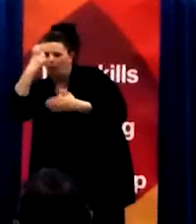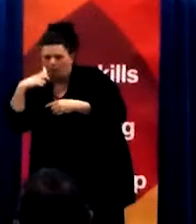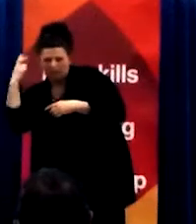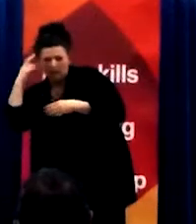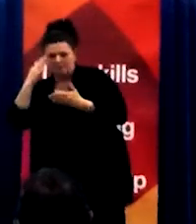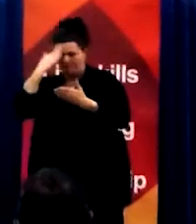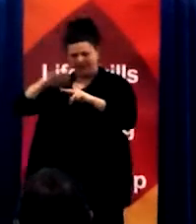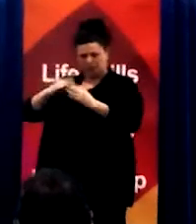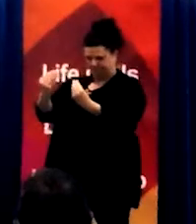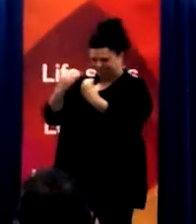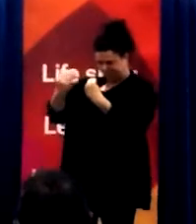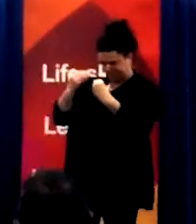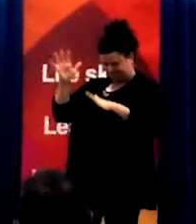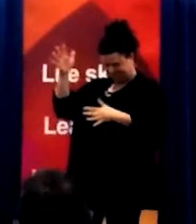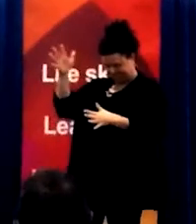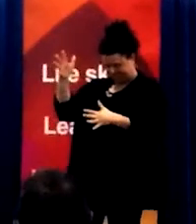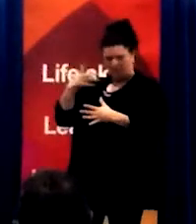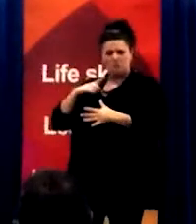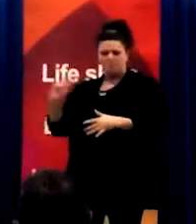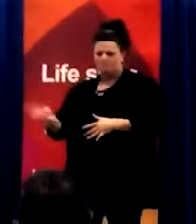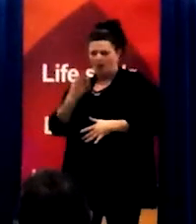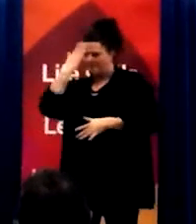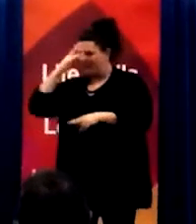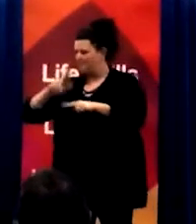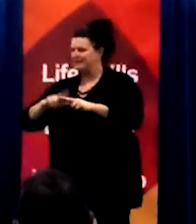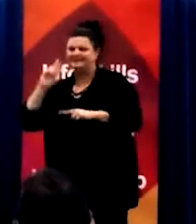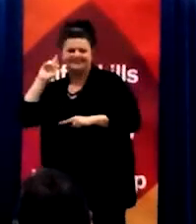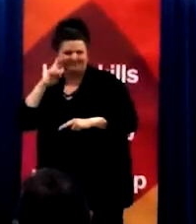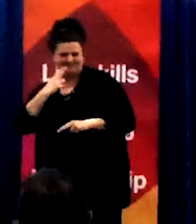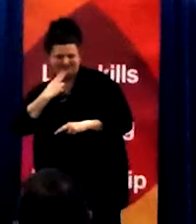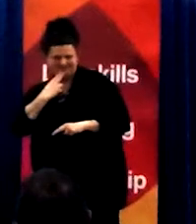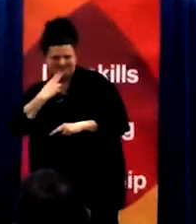me to learn Auslan – as both of my parents are also Deaf – as my first language,